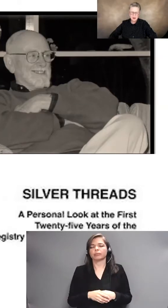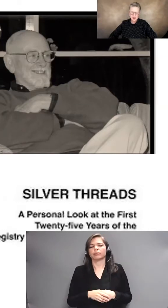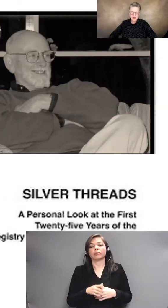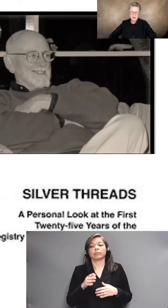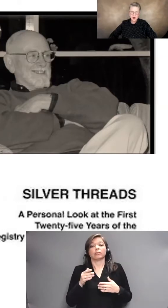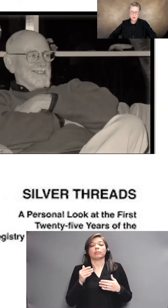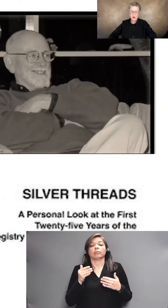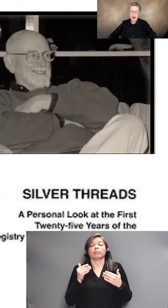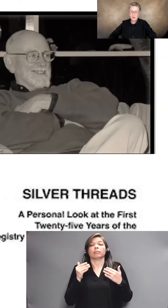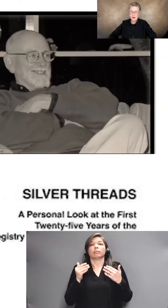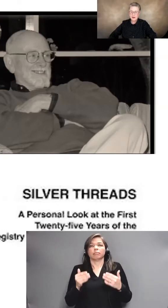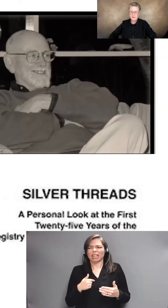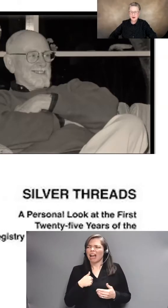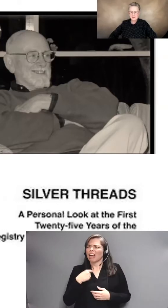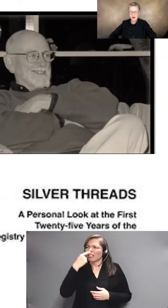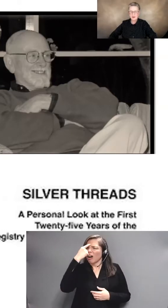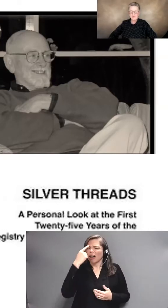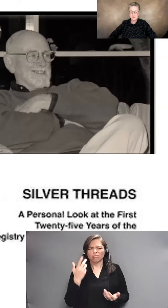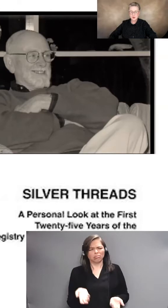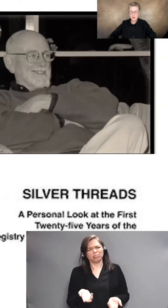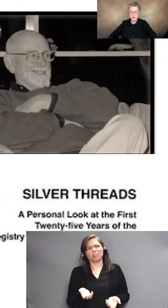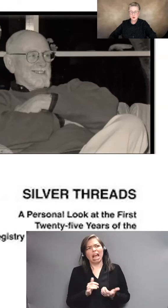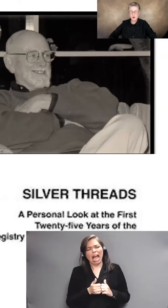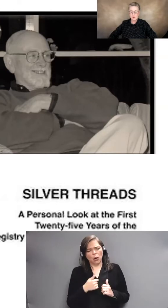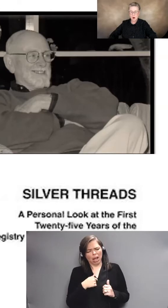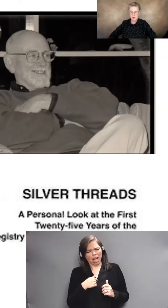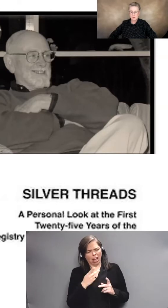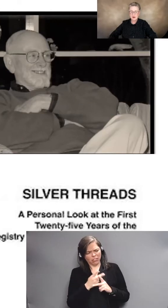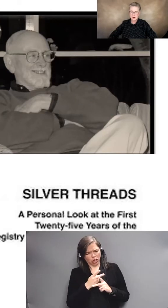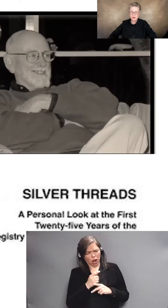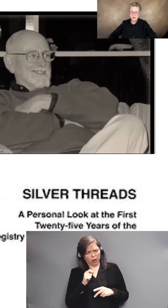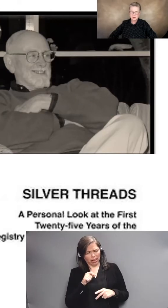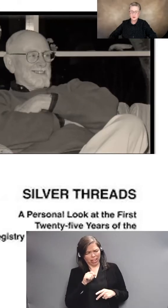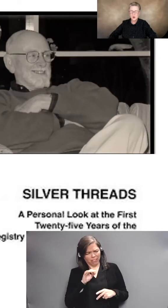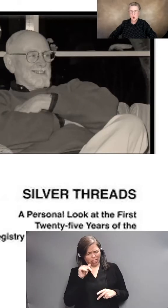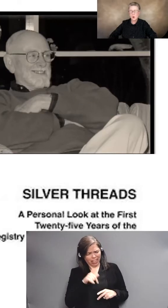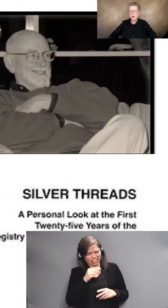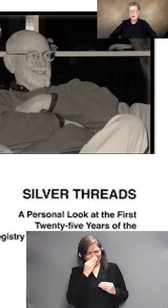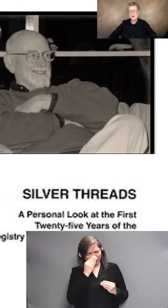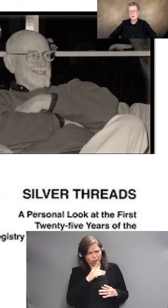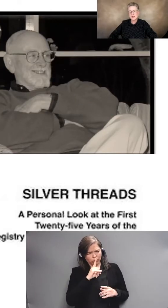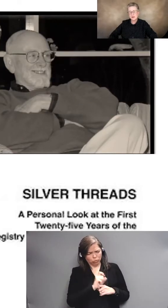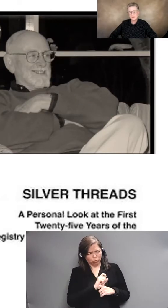I thought . . . well how am I going to find out if this is true or not, because you know in research